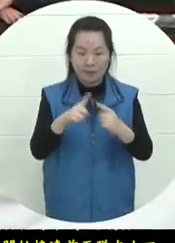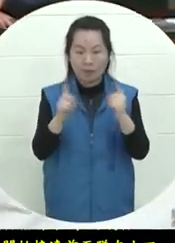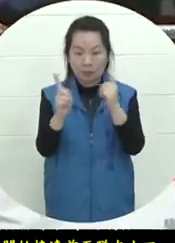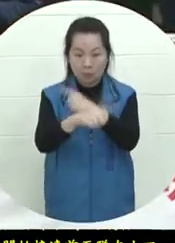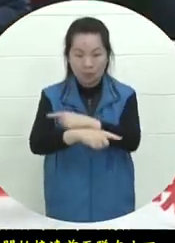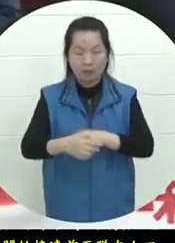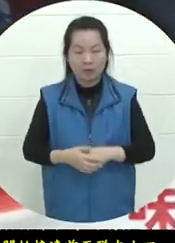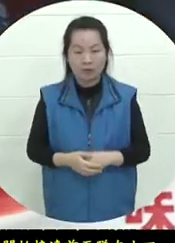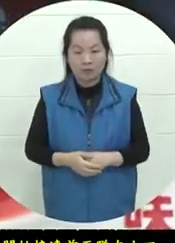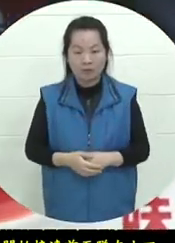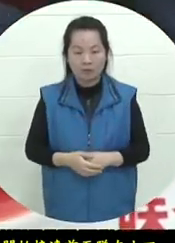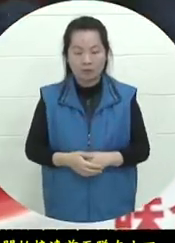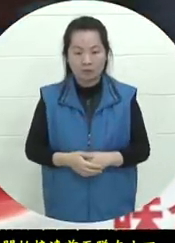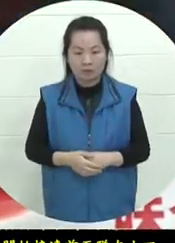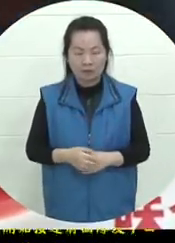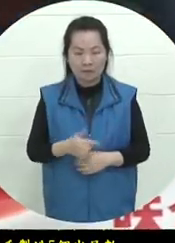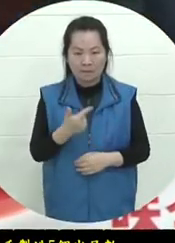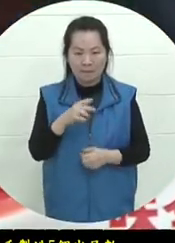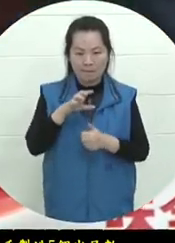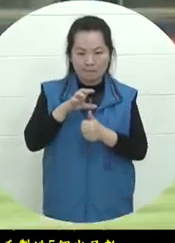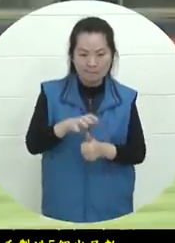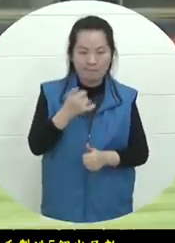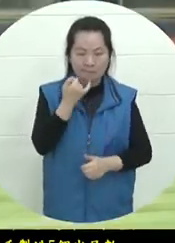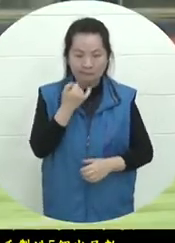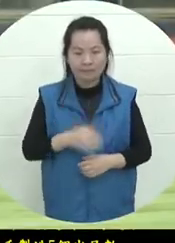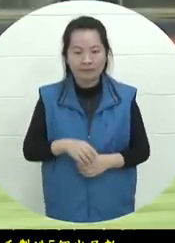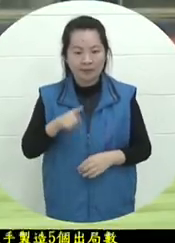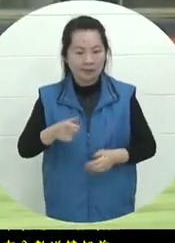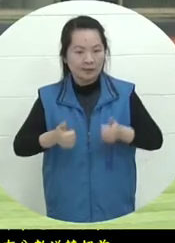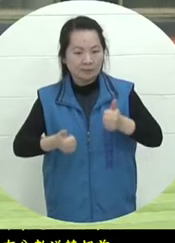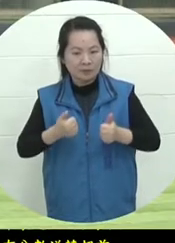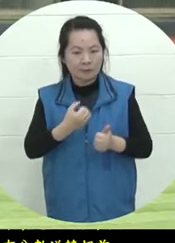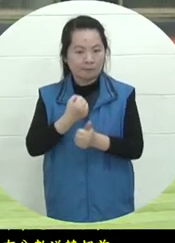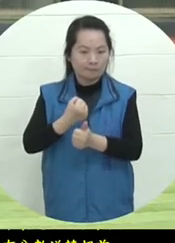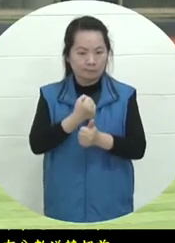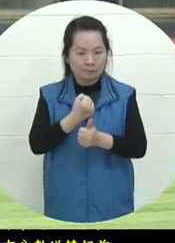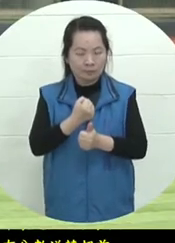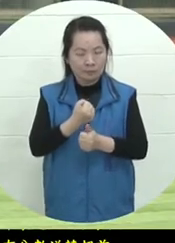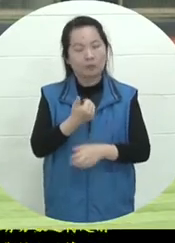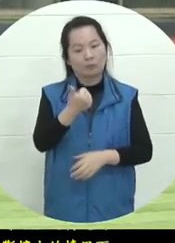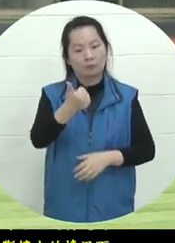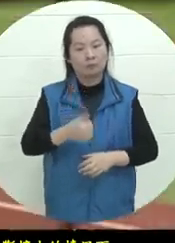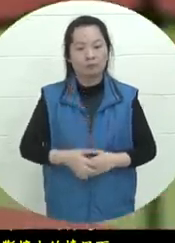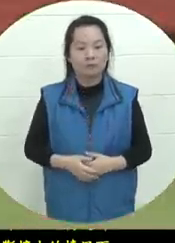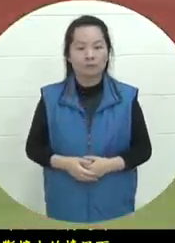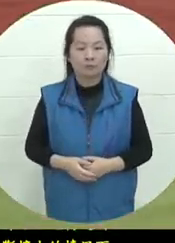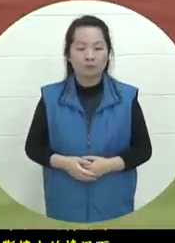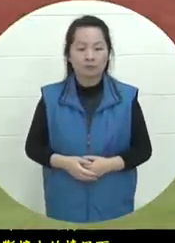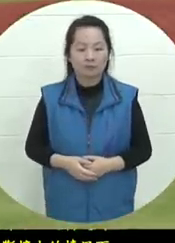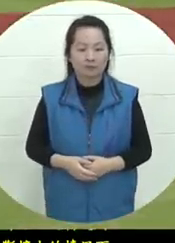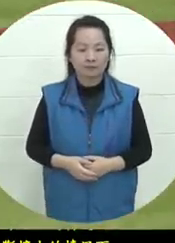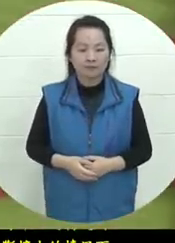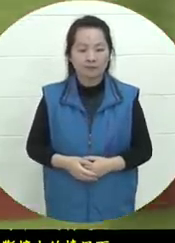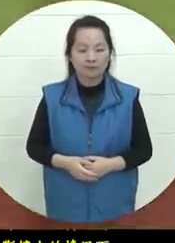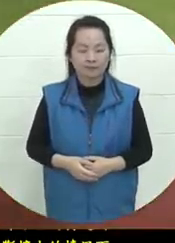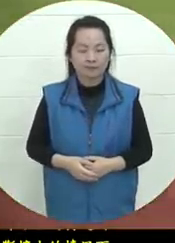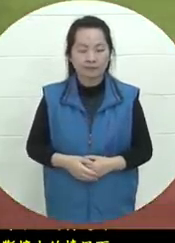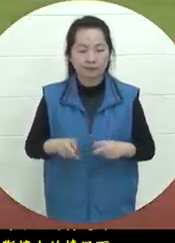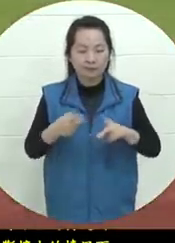and began to get better. In terms of being more and more suppressive, it is certainly good news for the mastery of this game , especially when the ground ball from the front